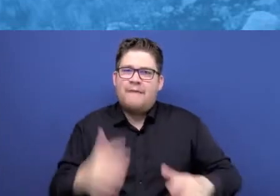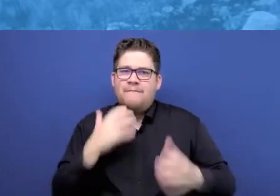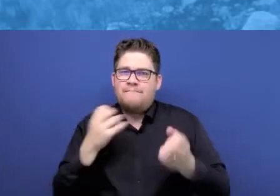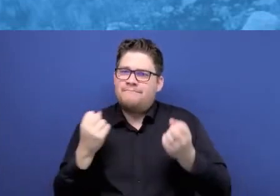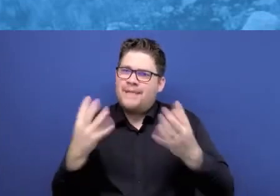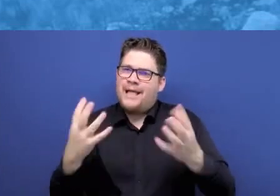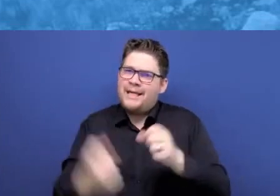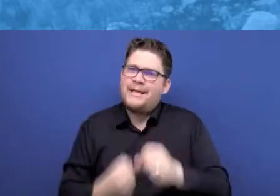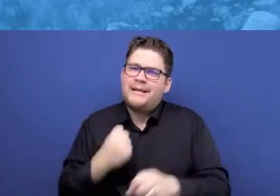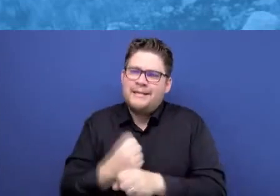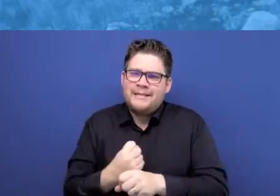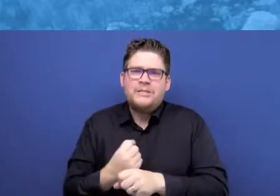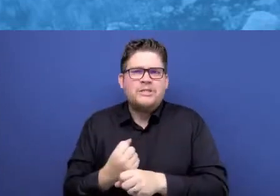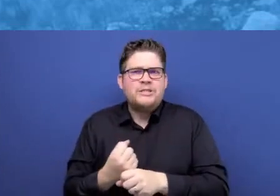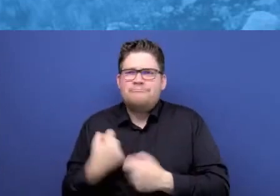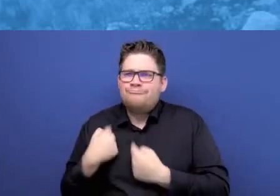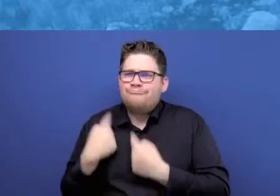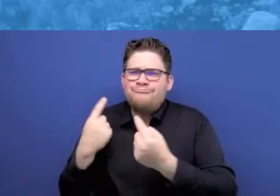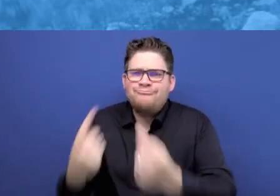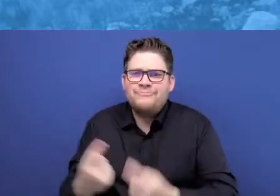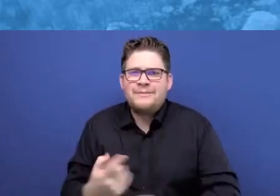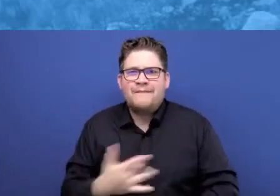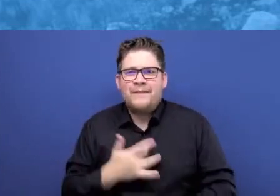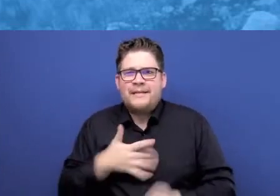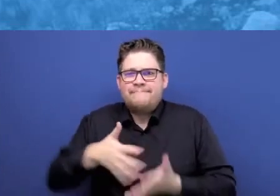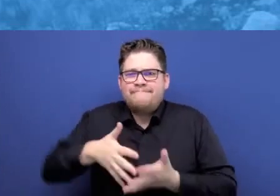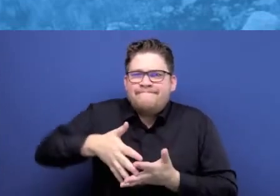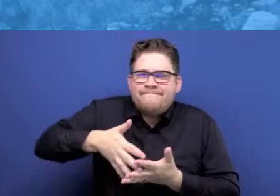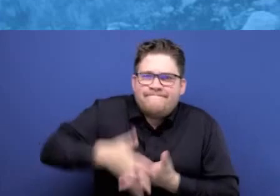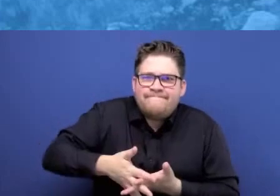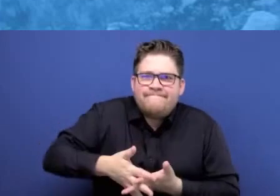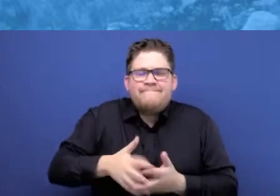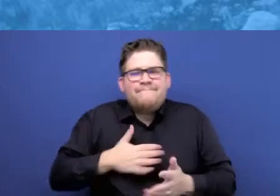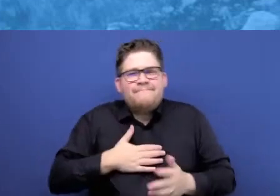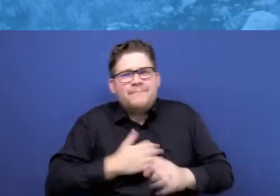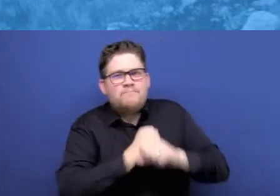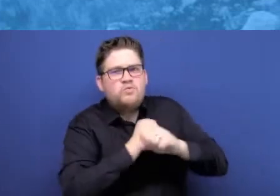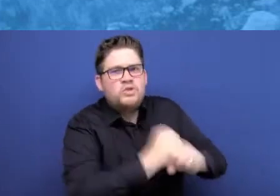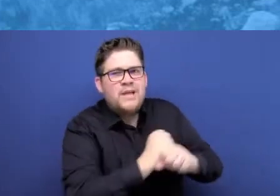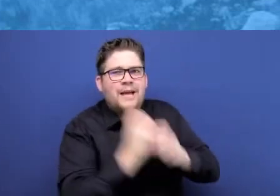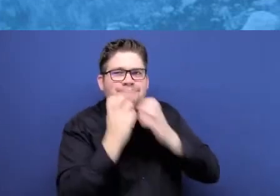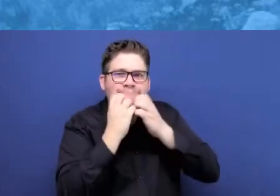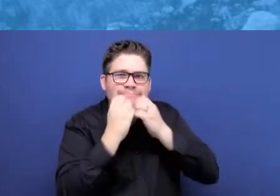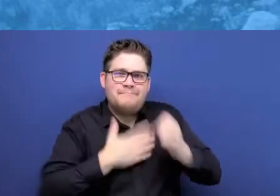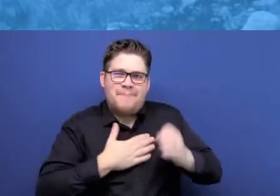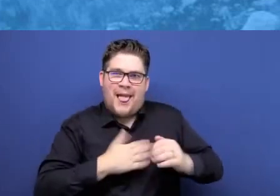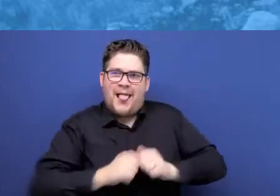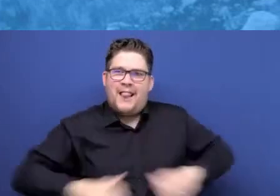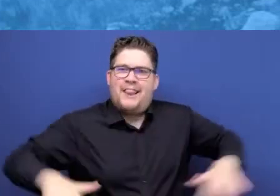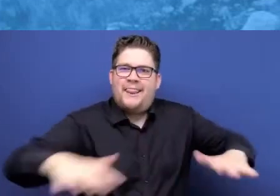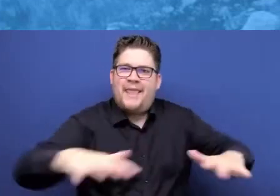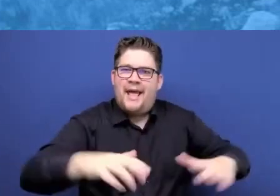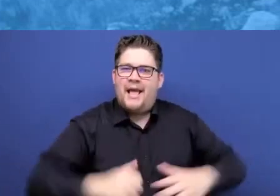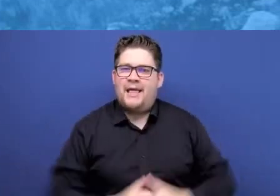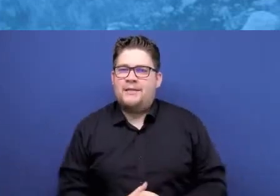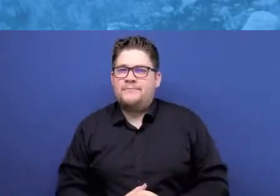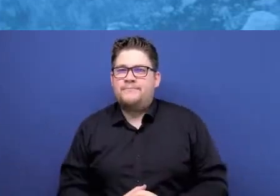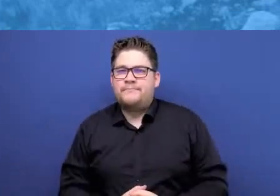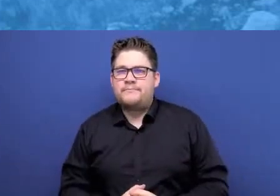stay back and defend their properties. I guess my message